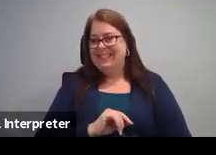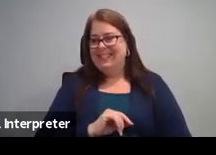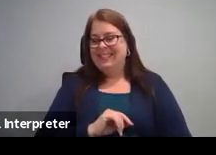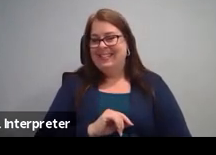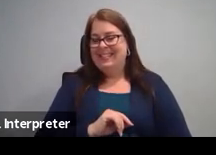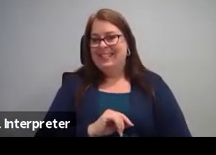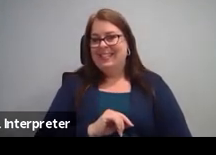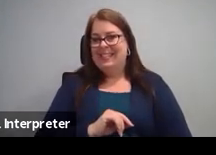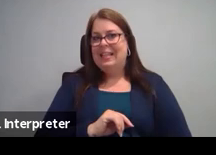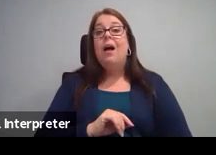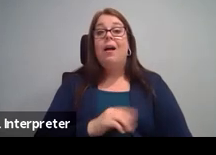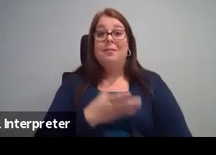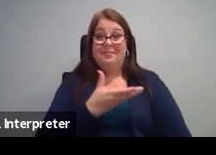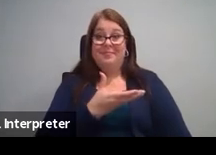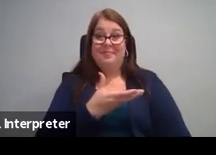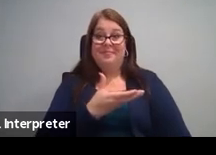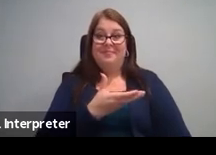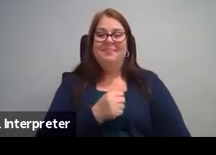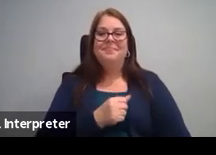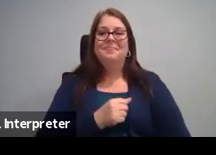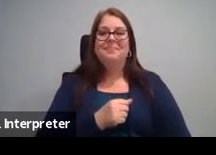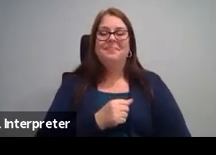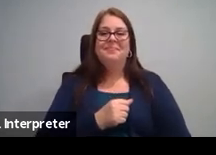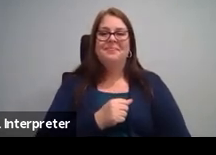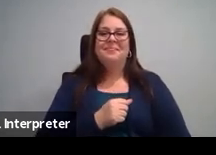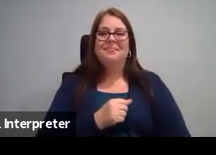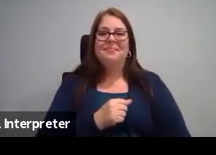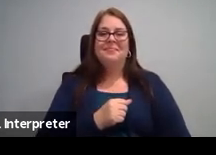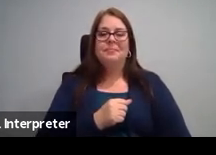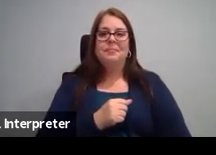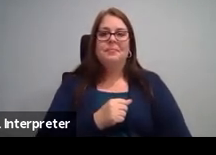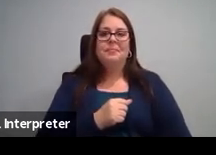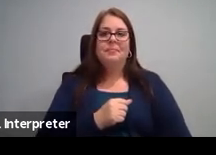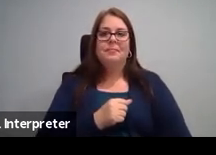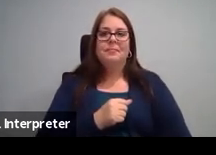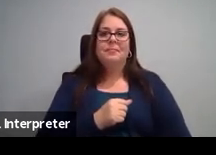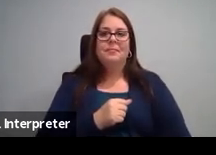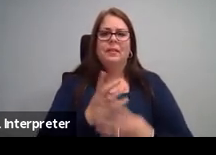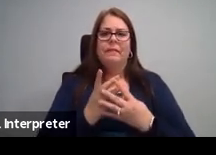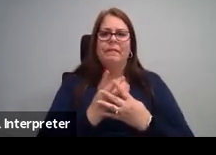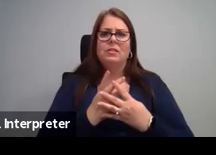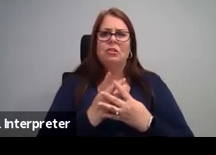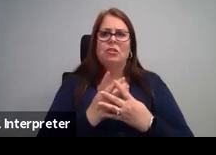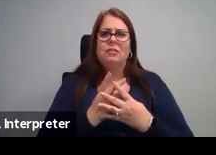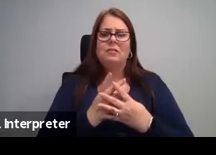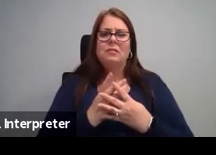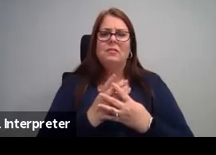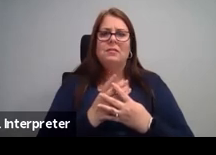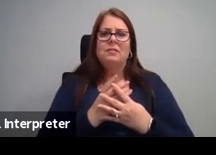Cathy Reznicek: If Cathy Reznicek: We look here, we've got sorry filter. Cathy Reznicek: We have got a